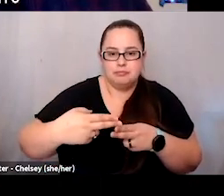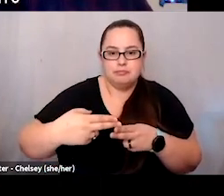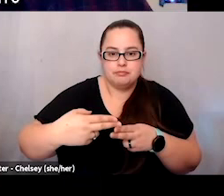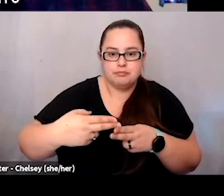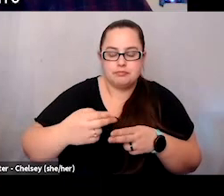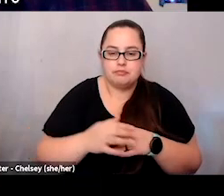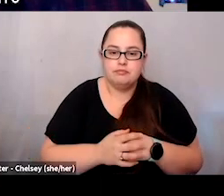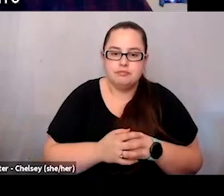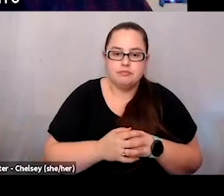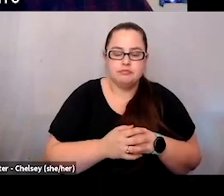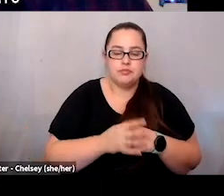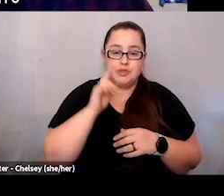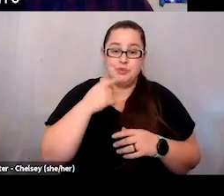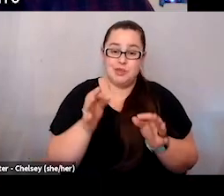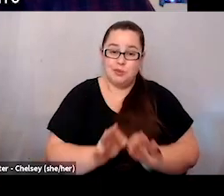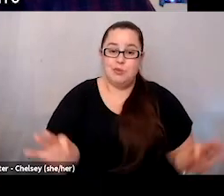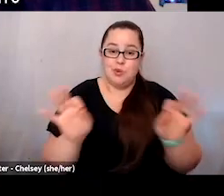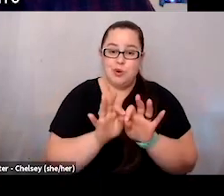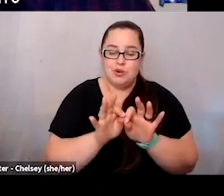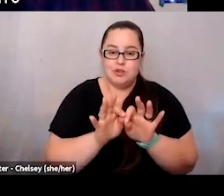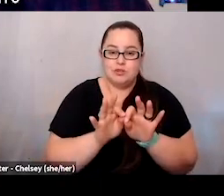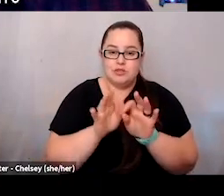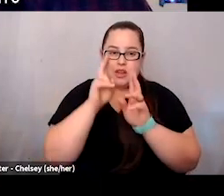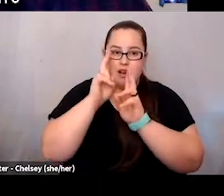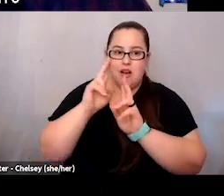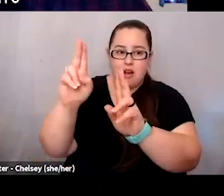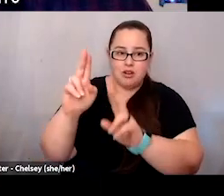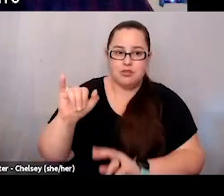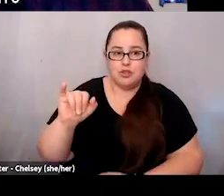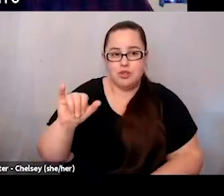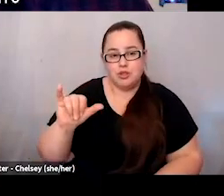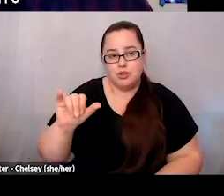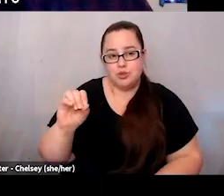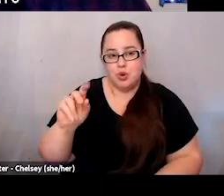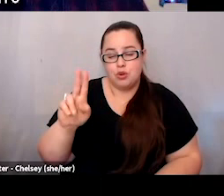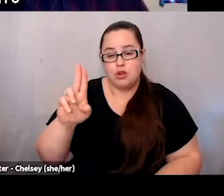important to me, to always honor the Yokuts people and to honor the Mono people. We're on